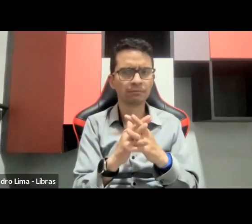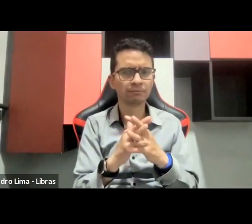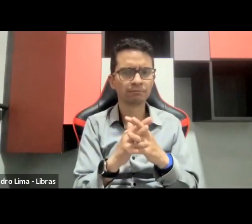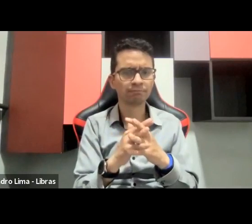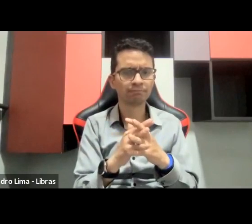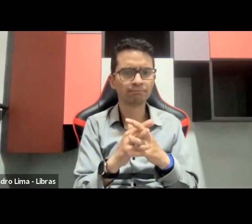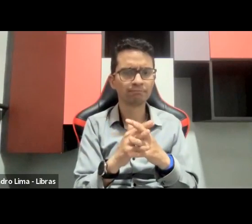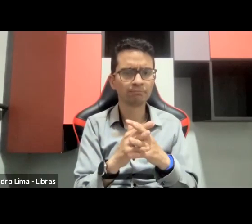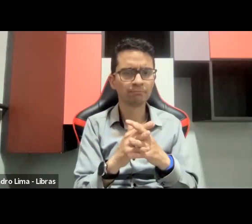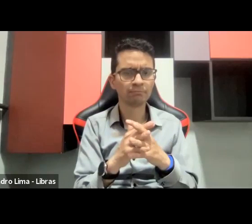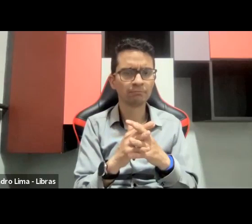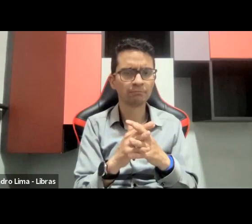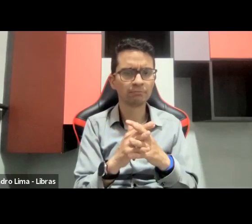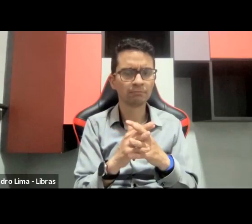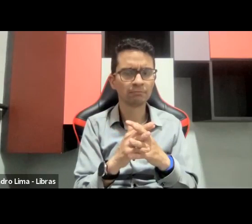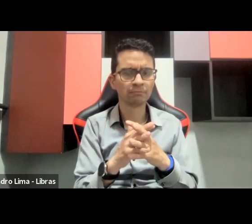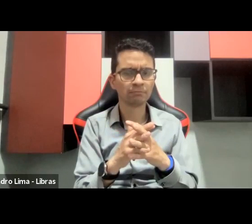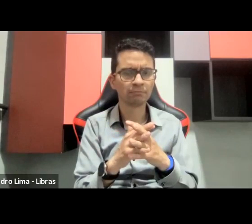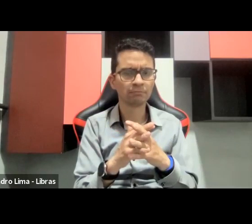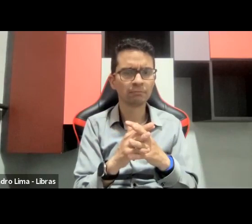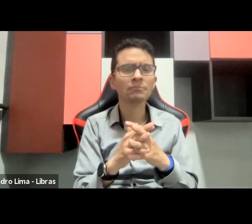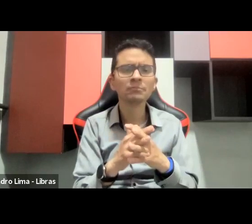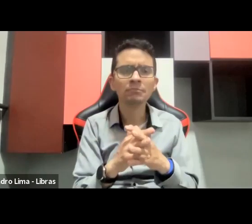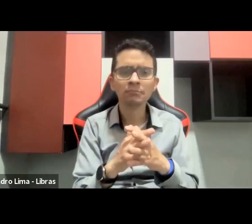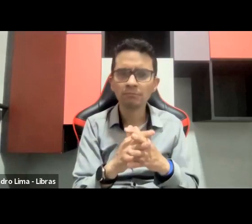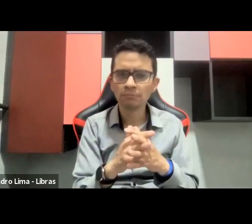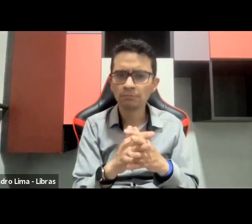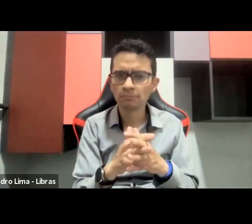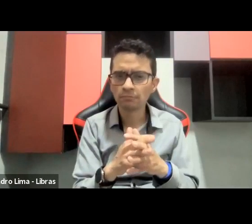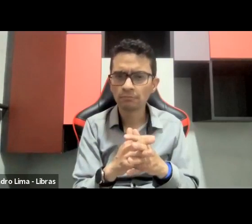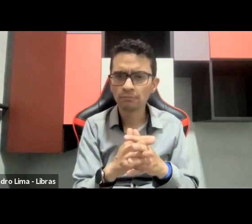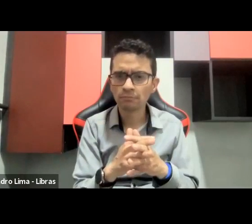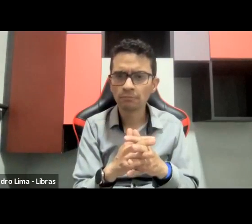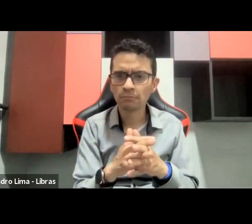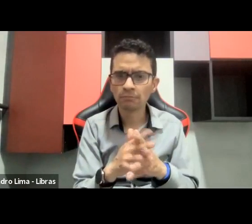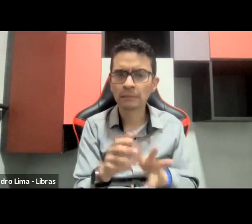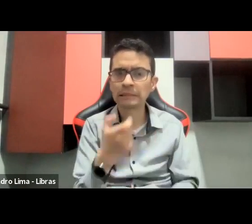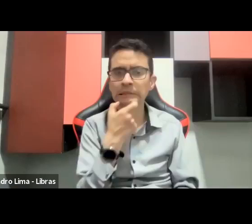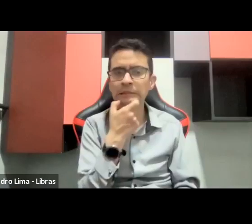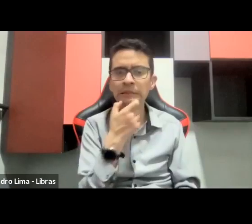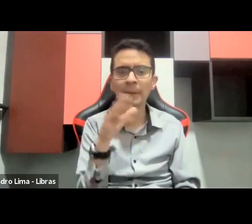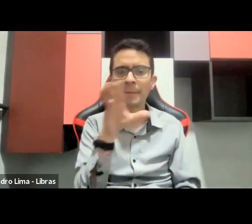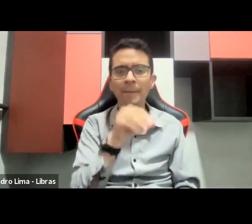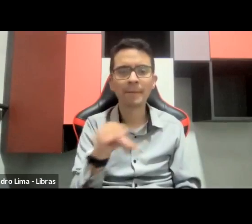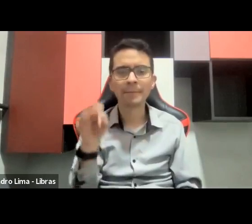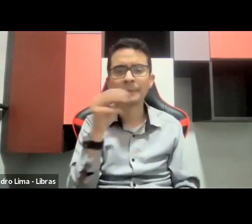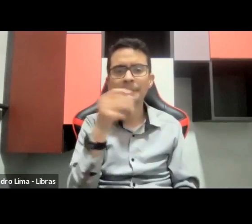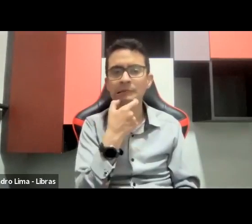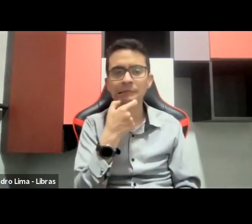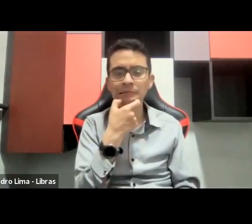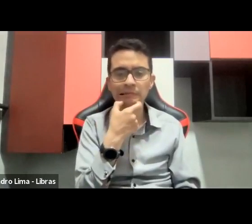that possible but then you. change the channel. I can, I can try fail I can, I can try faith, it's not going to go there